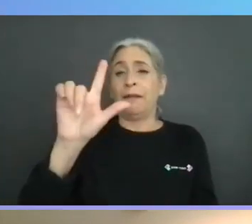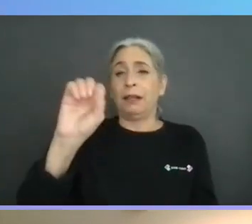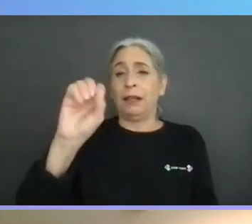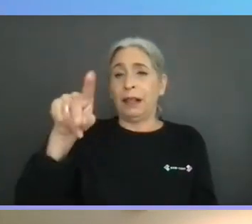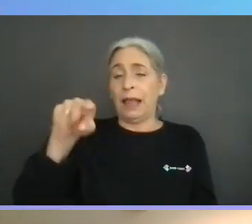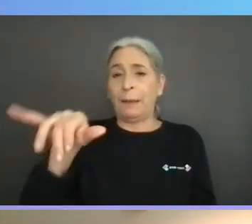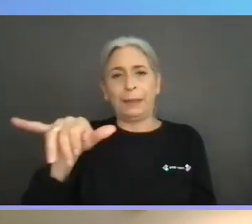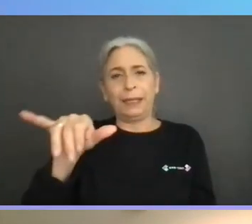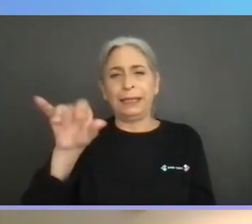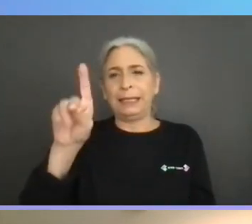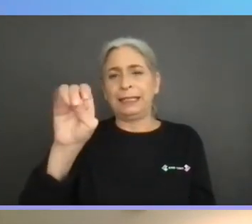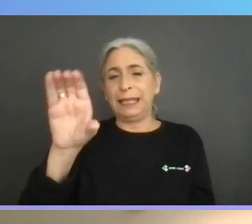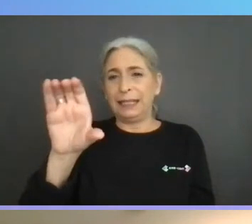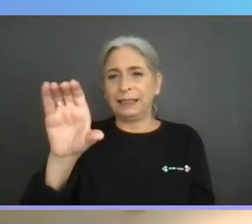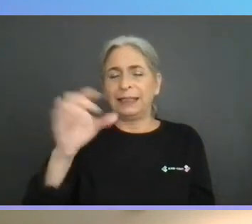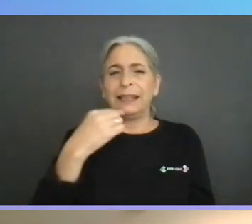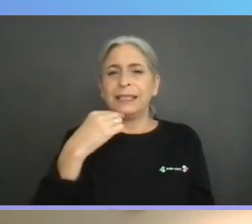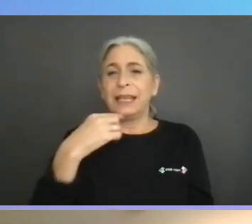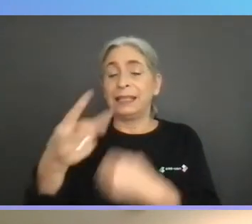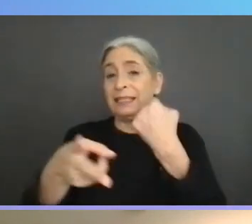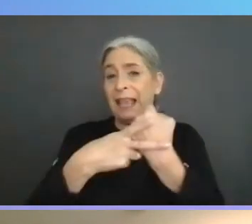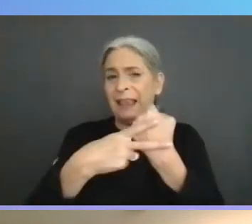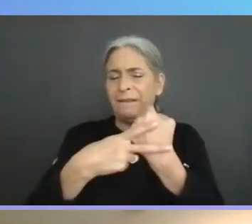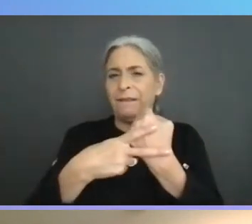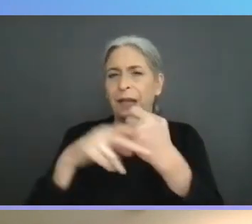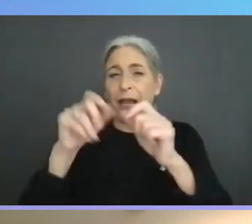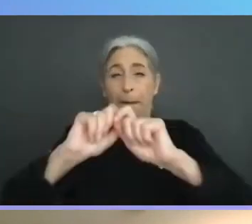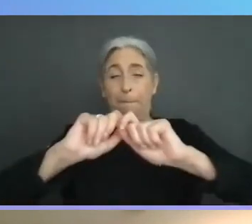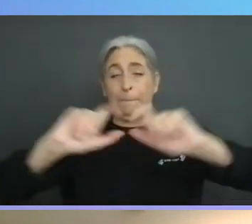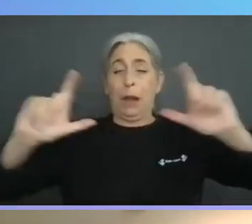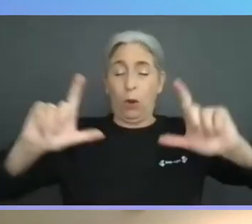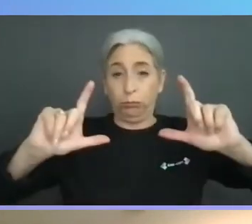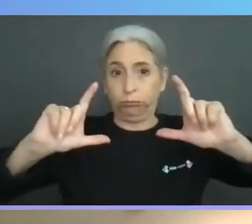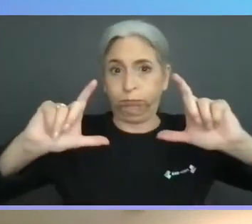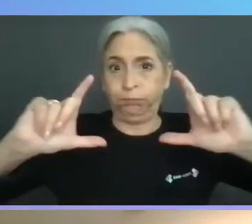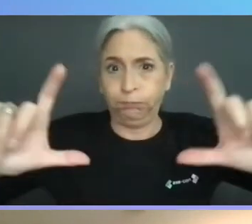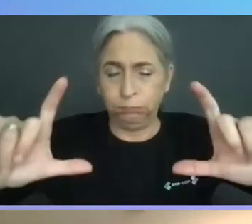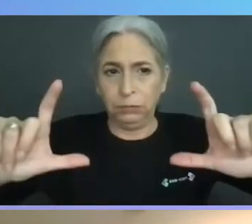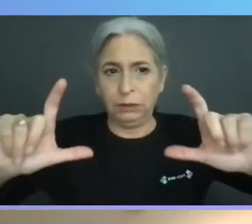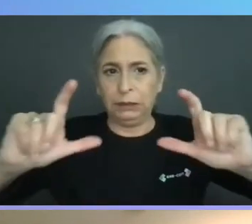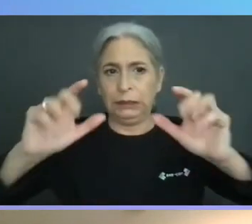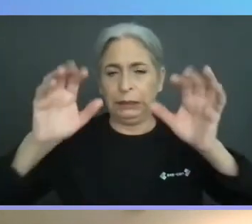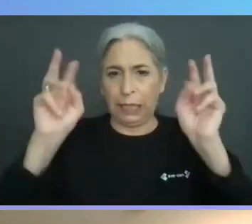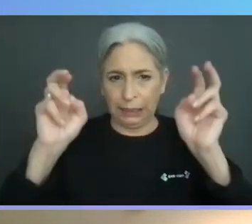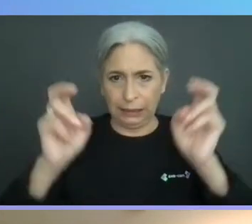save in bold sans serif text. But when we started our